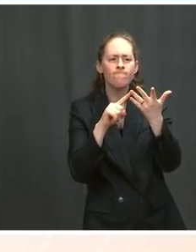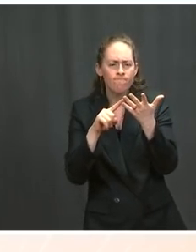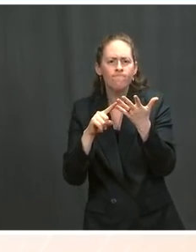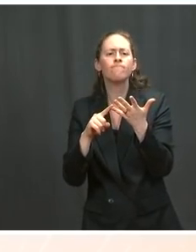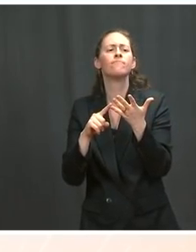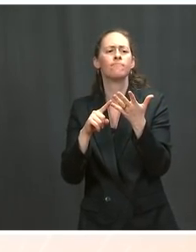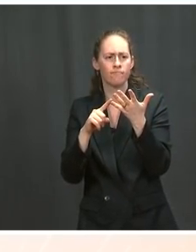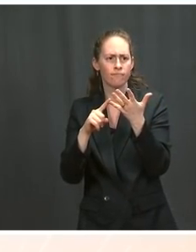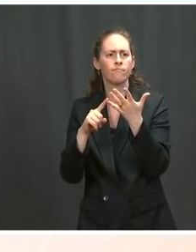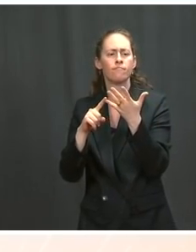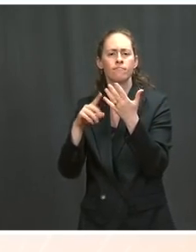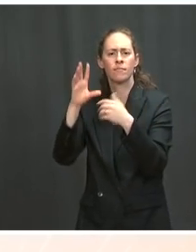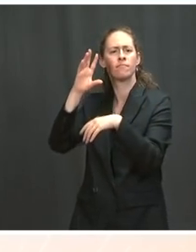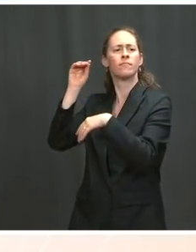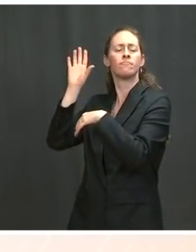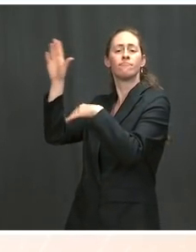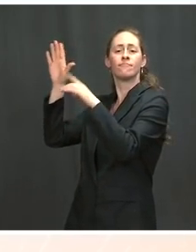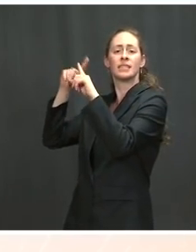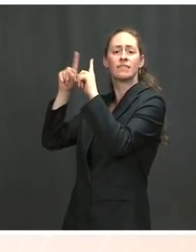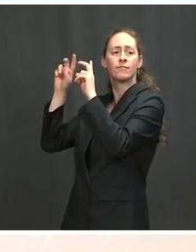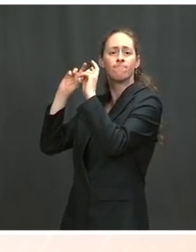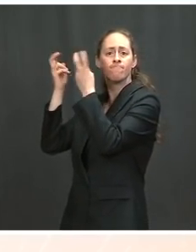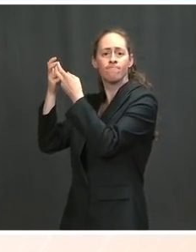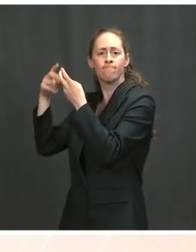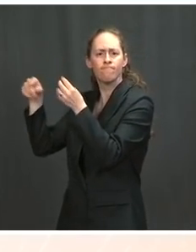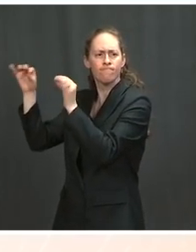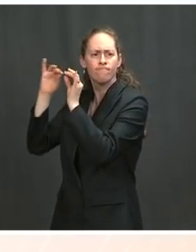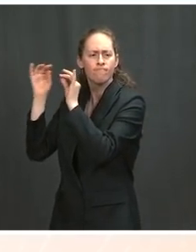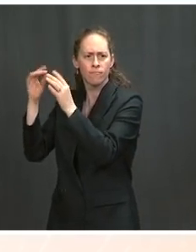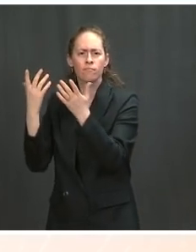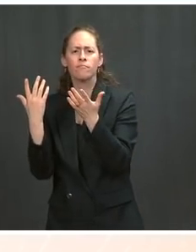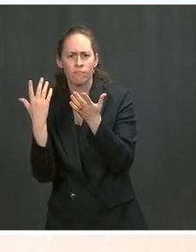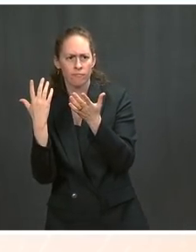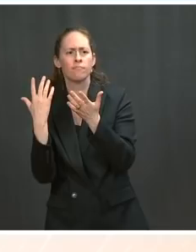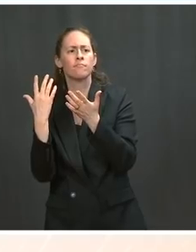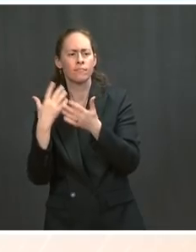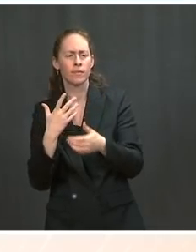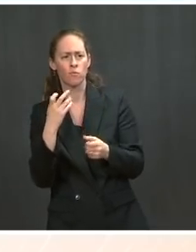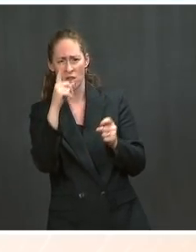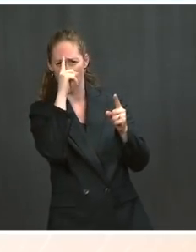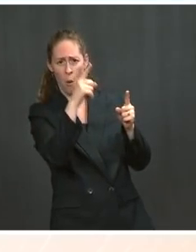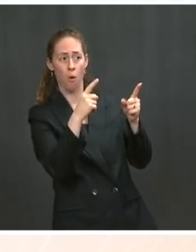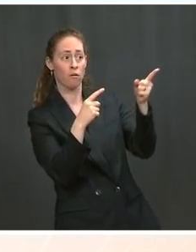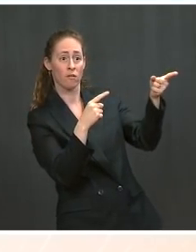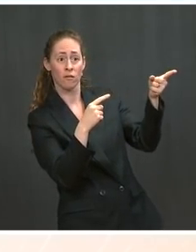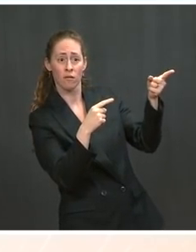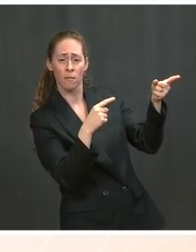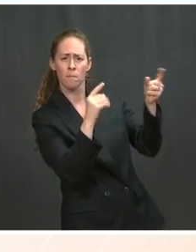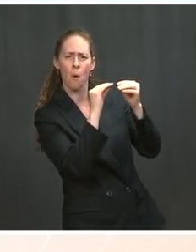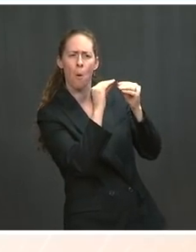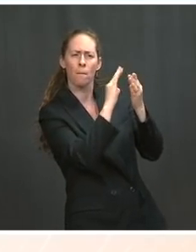that the only path towards a long-lasting peaceful outcome is a two-state solution. The Press: And lastly, does the fact